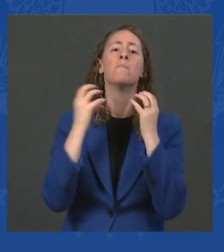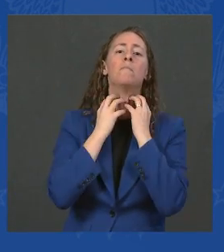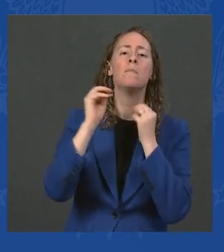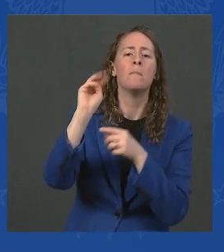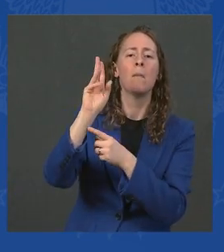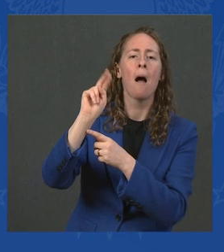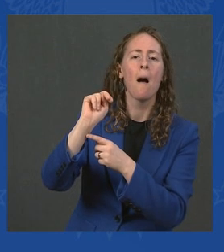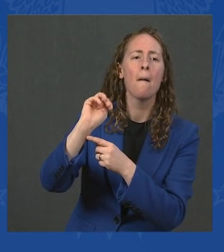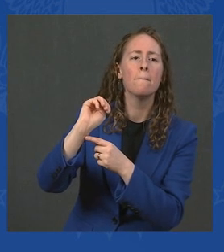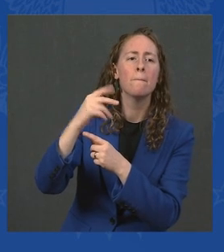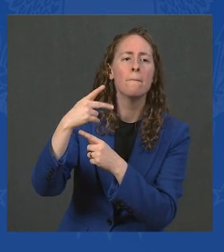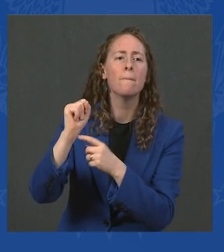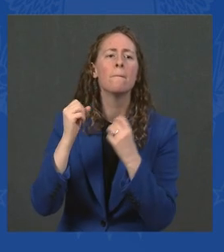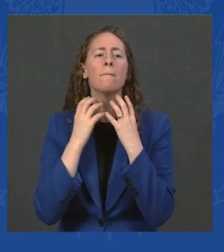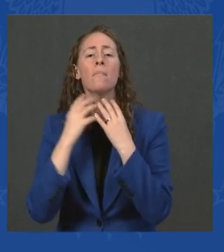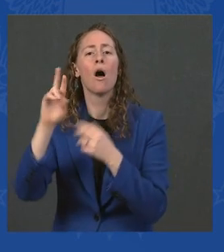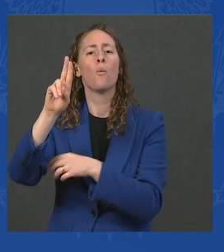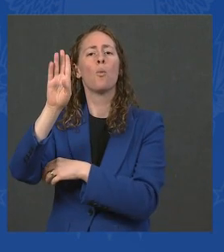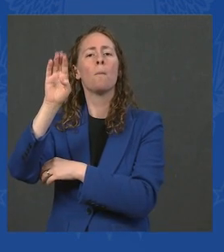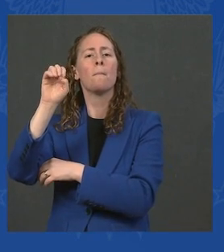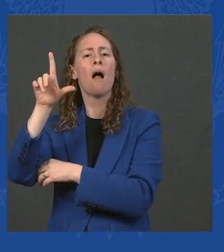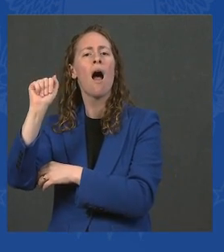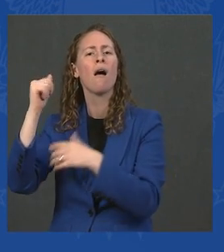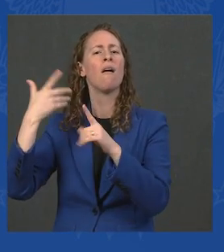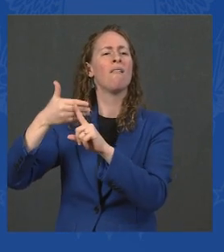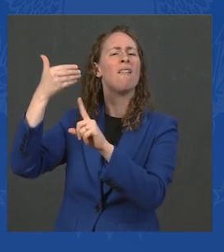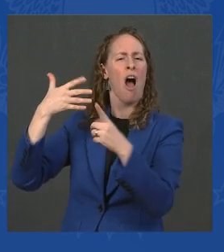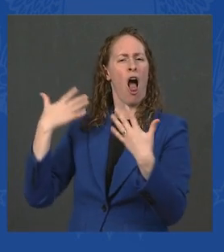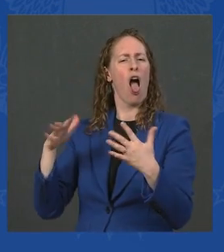they've had to have those vaccinations. Get them vaccinated.